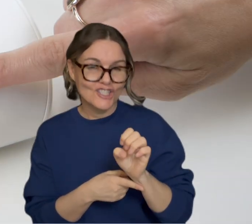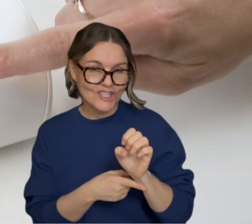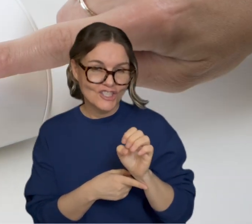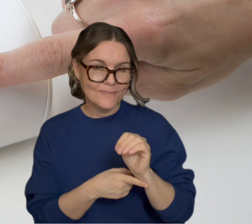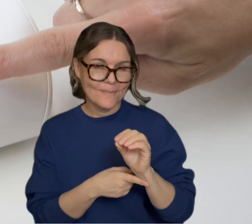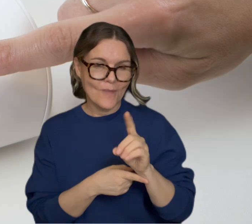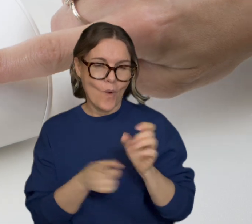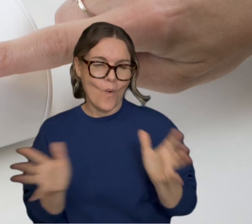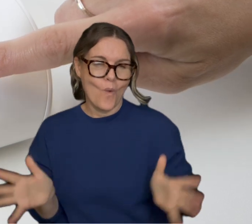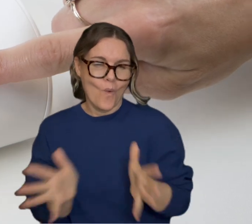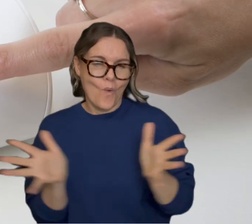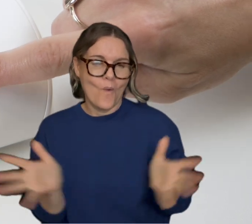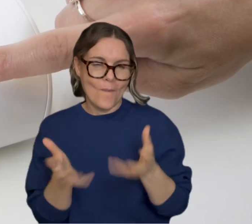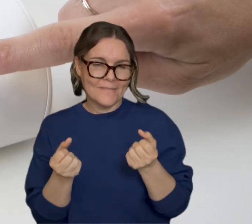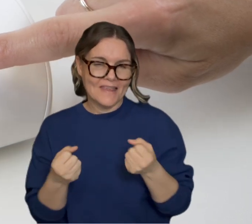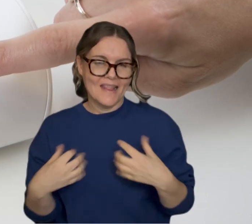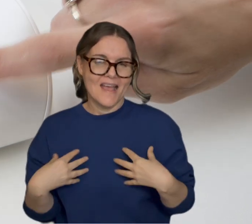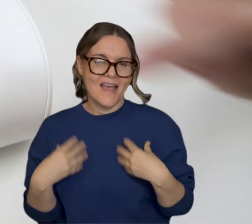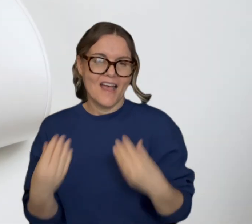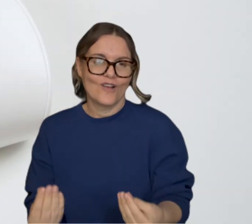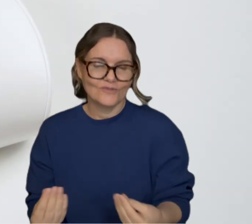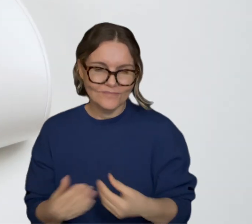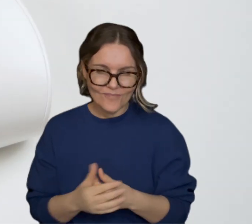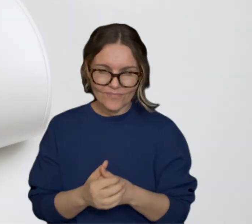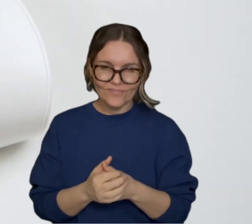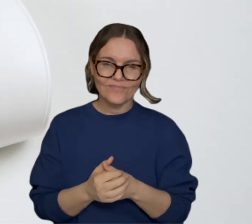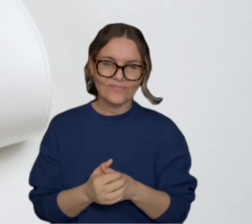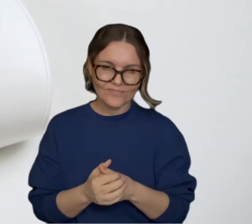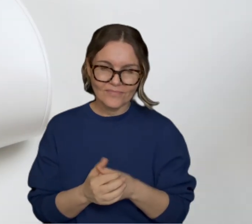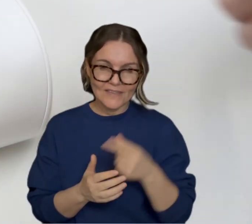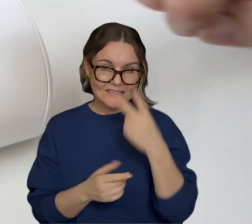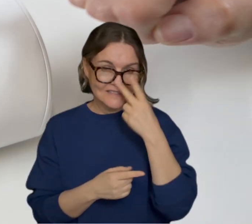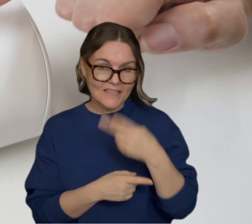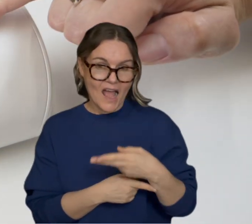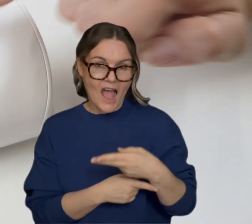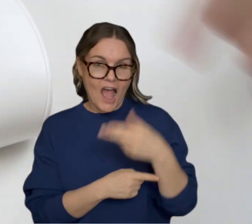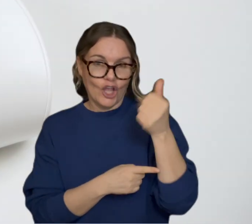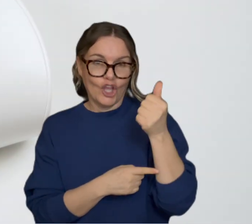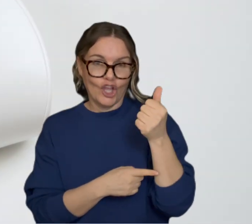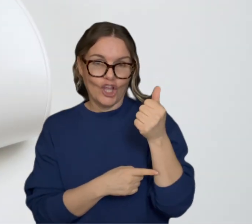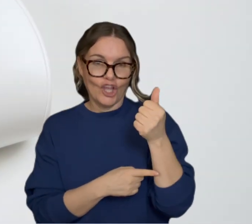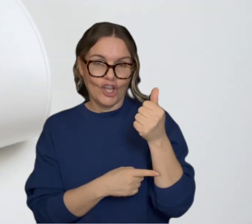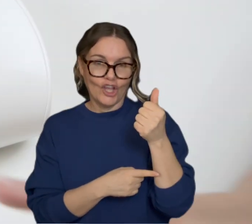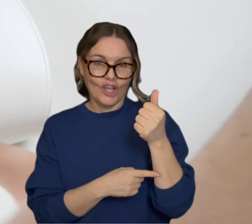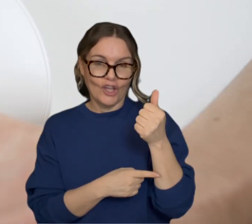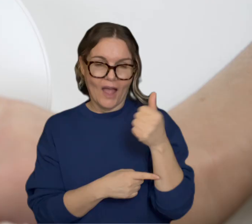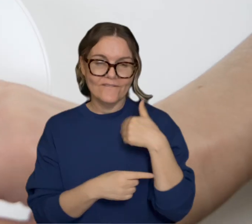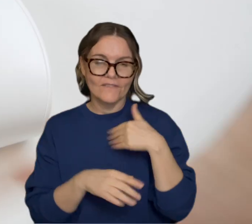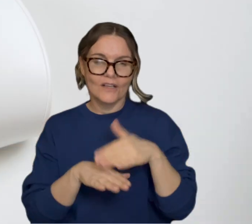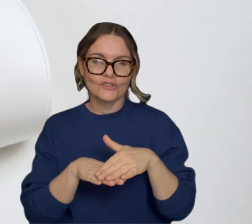when you move up to a mode that's in expression you'll see that higher section strength has lower